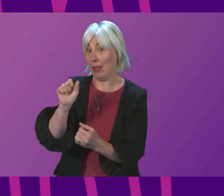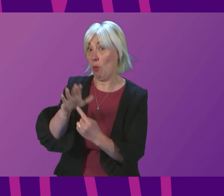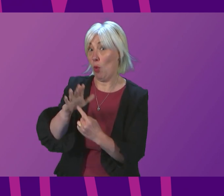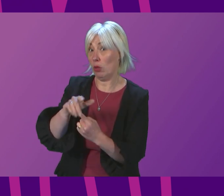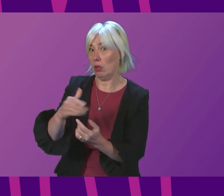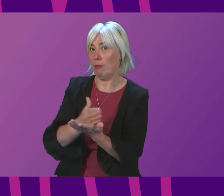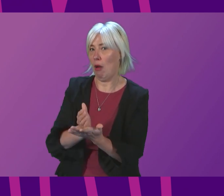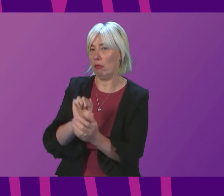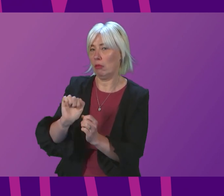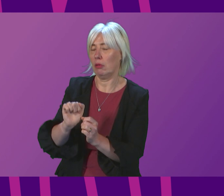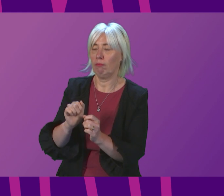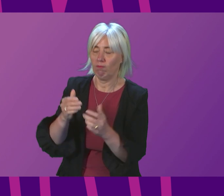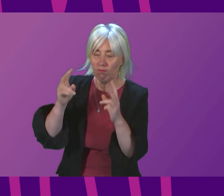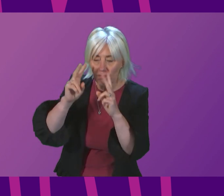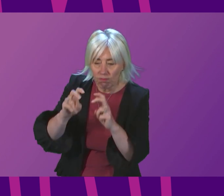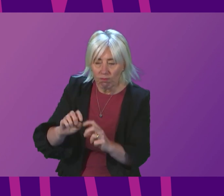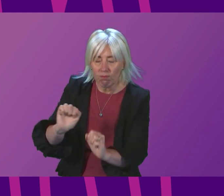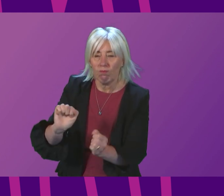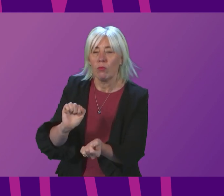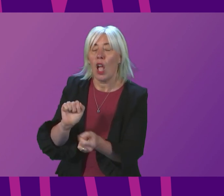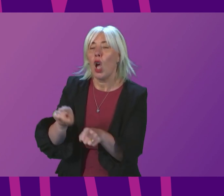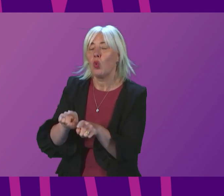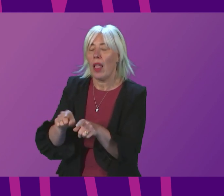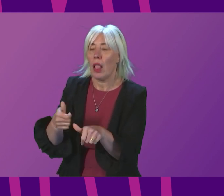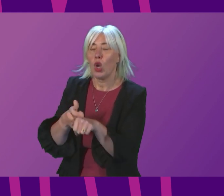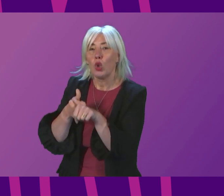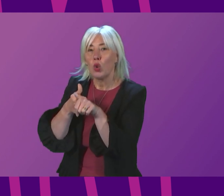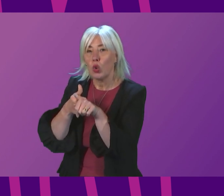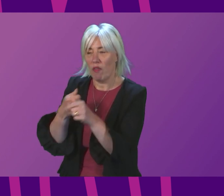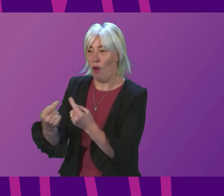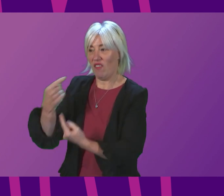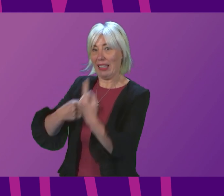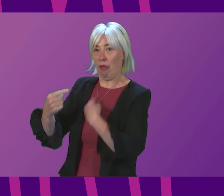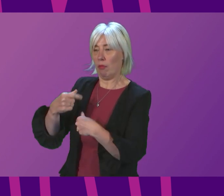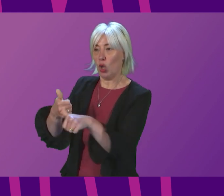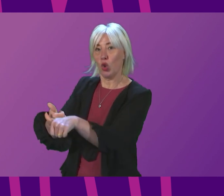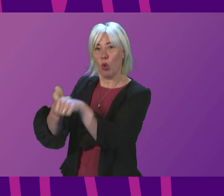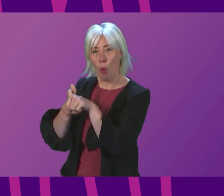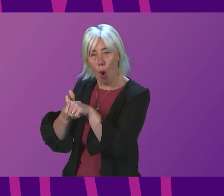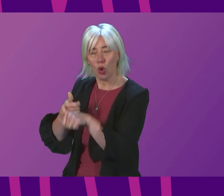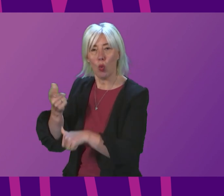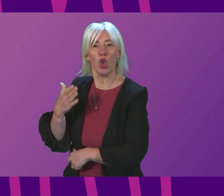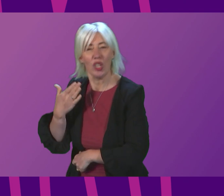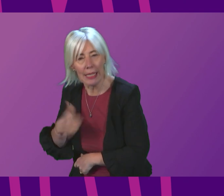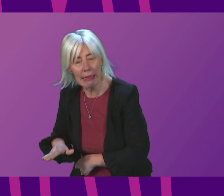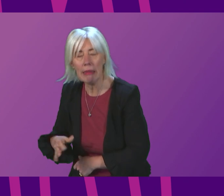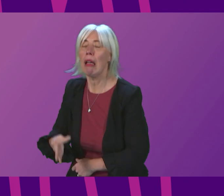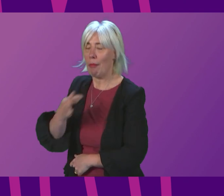We are also investing more in the support services that victims need and get so much benefit from.